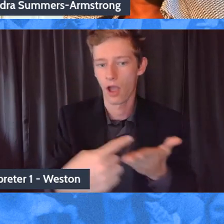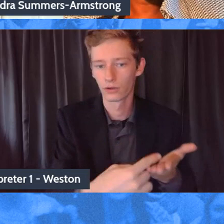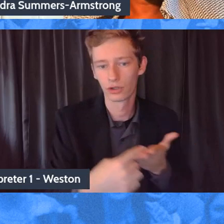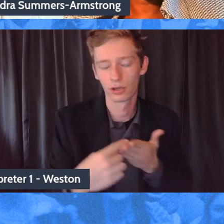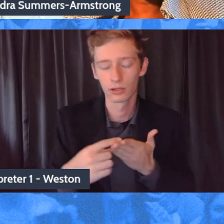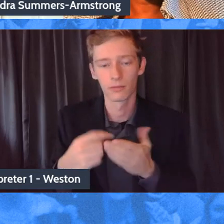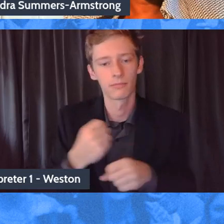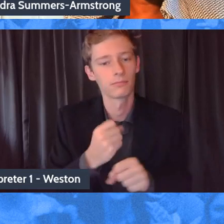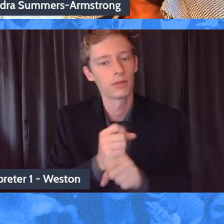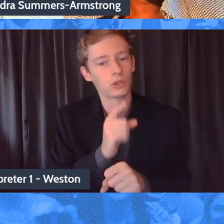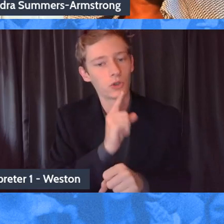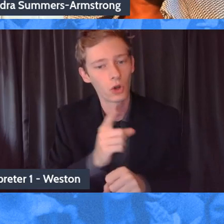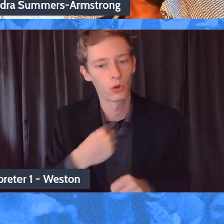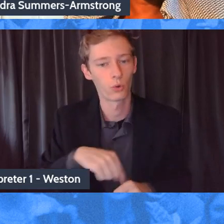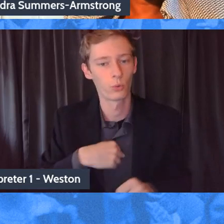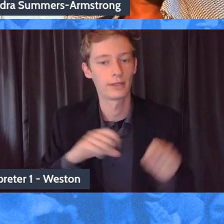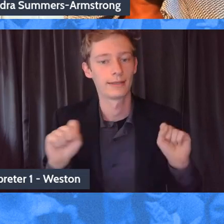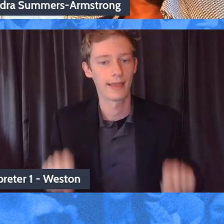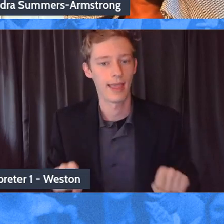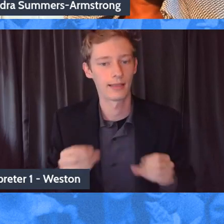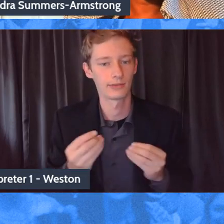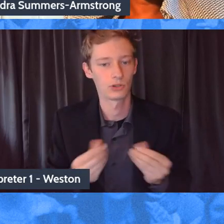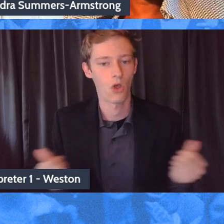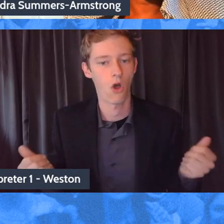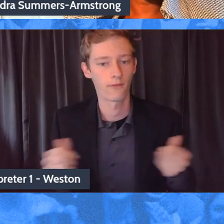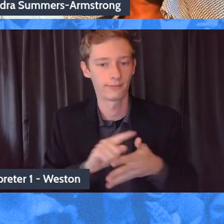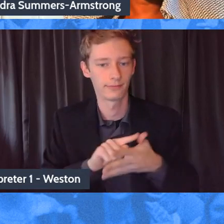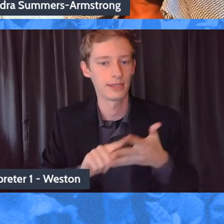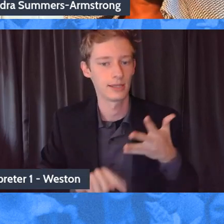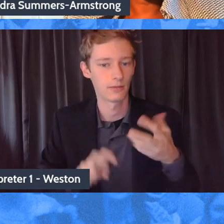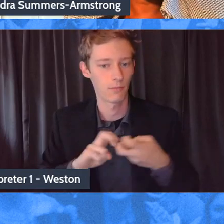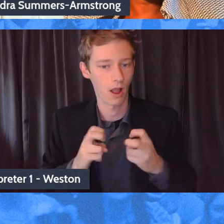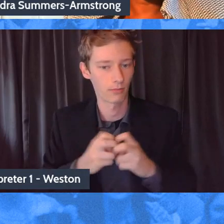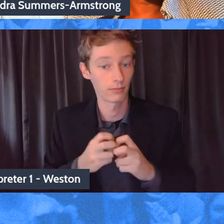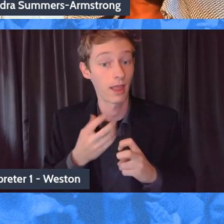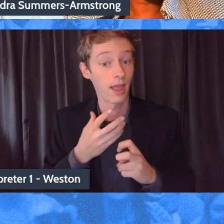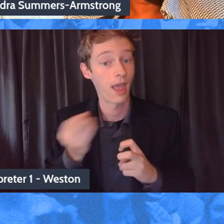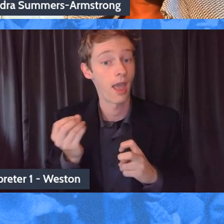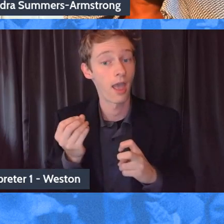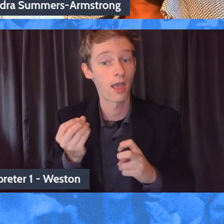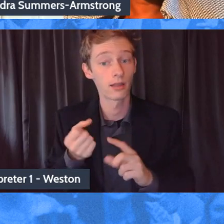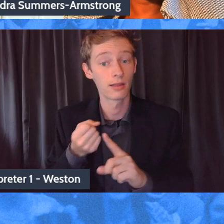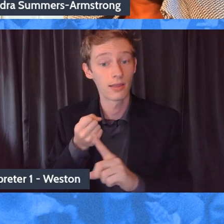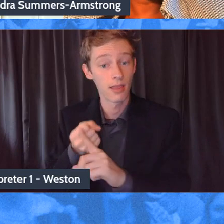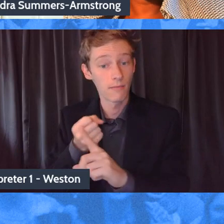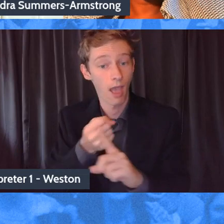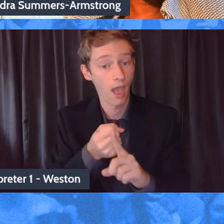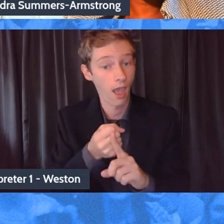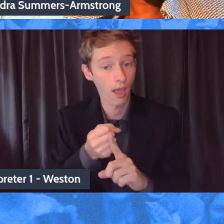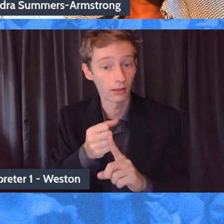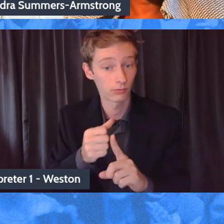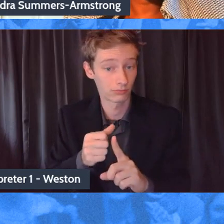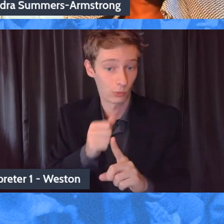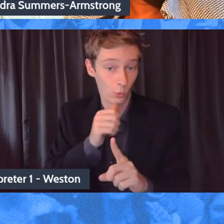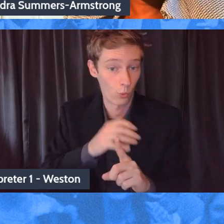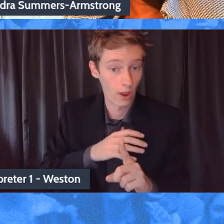these problems and impact not just the lives of women and families, but really every single American.